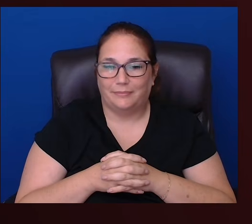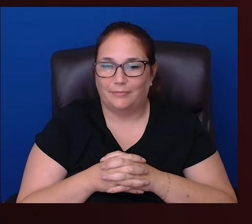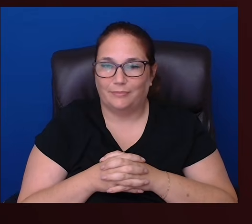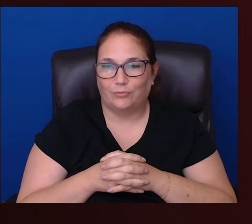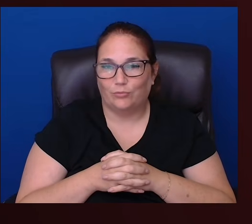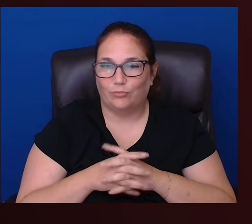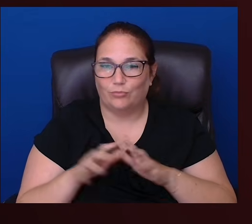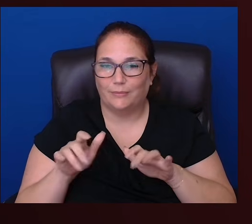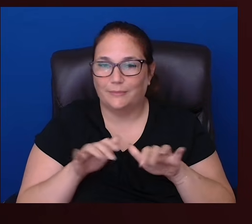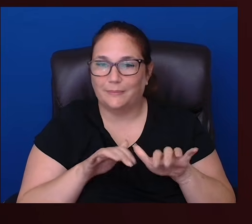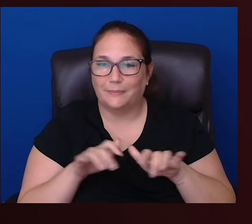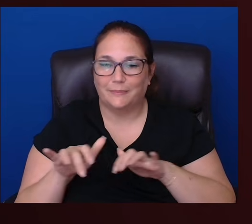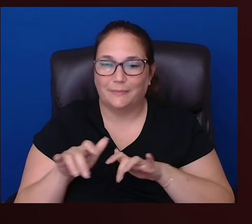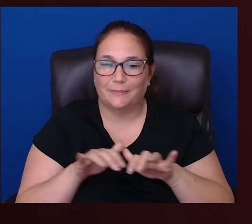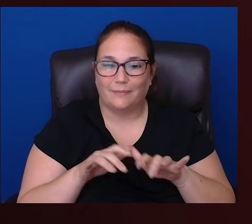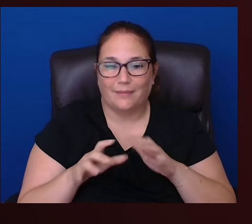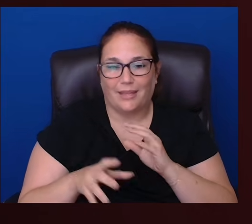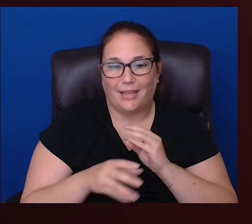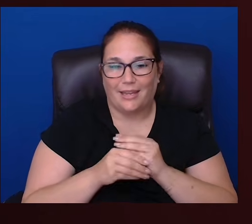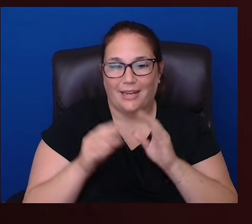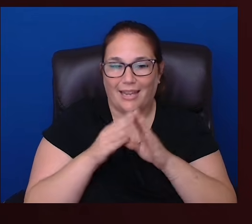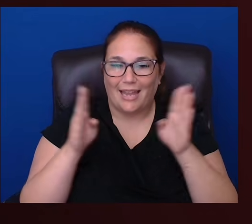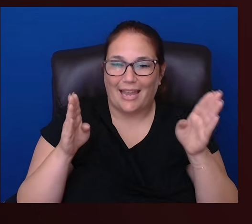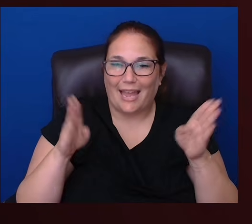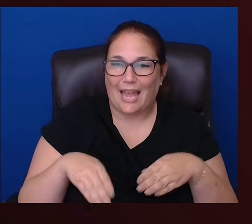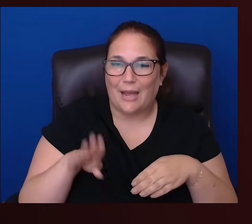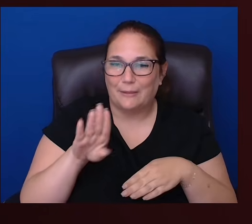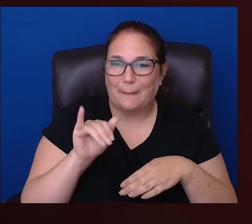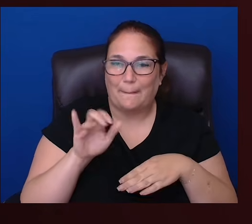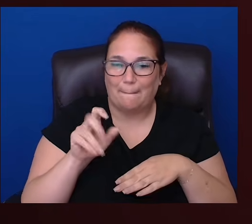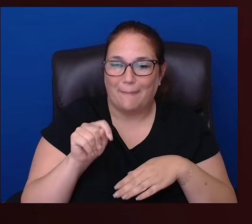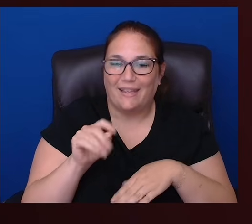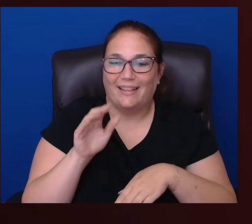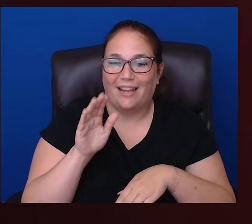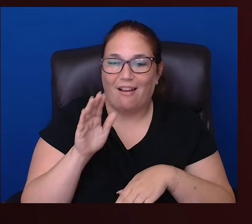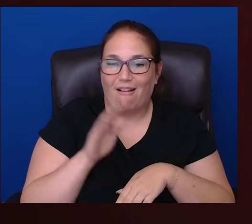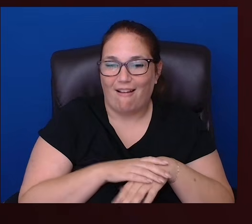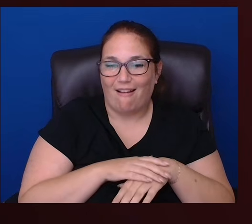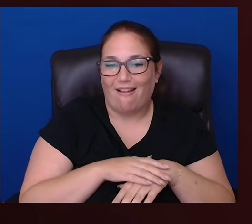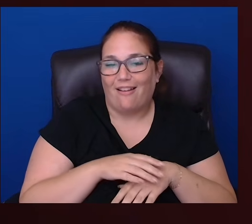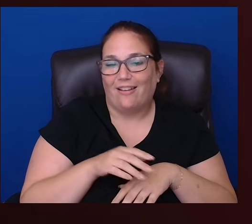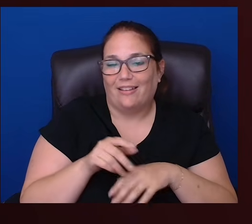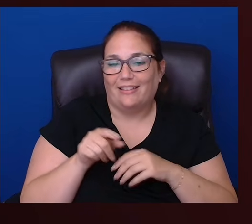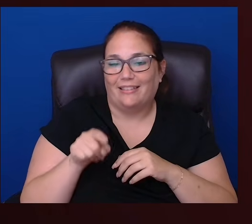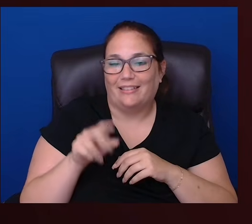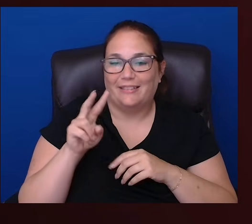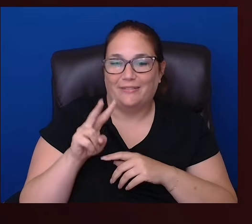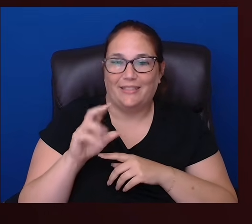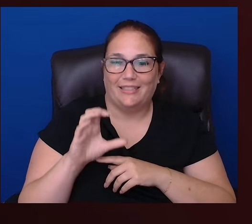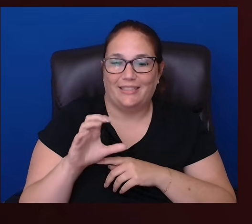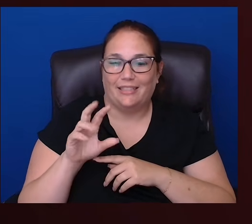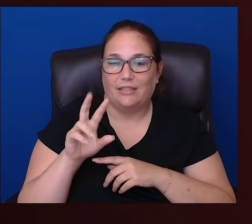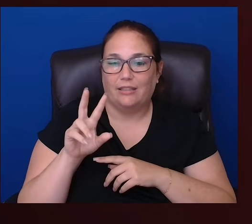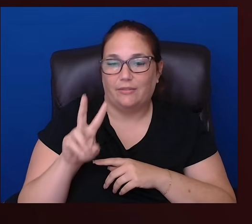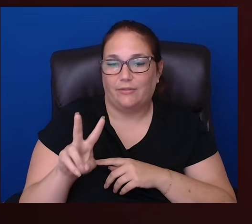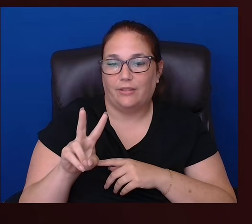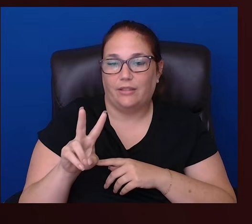"Add a house beat on the VCV Rack," or,